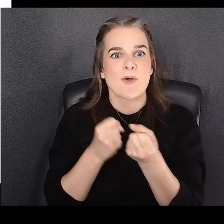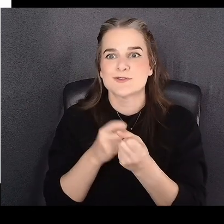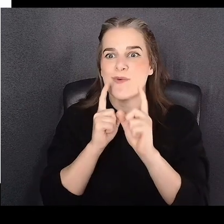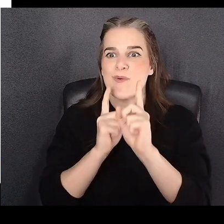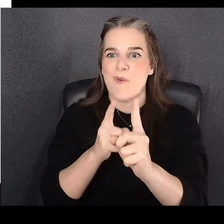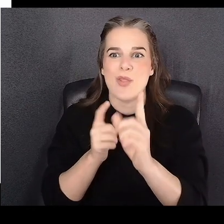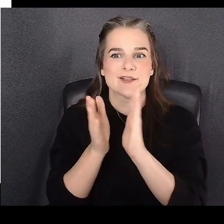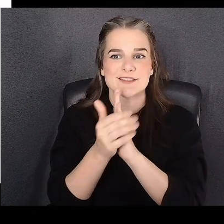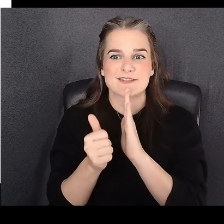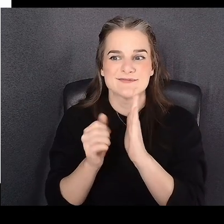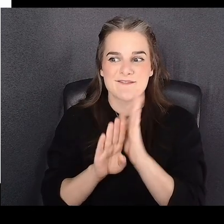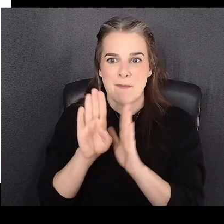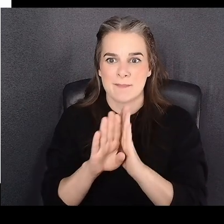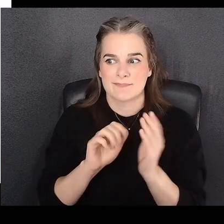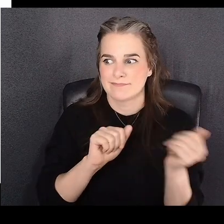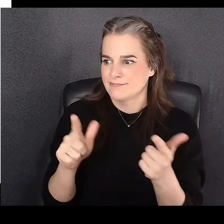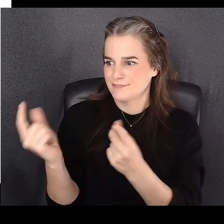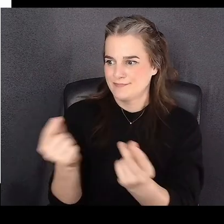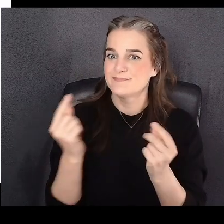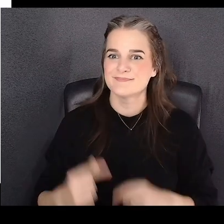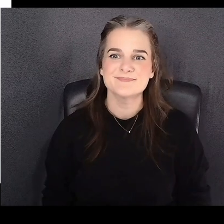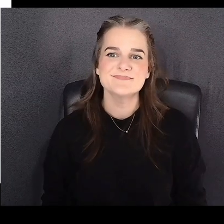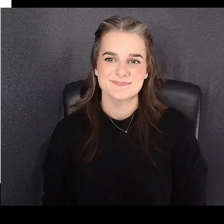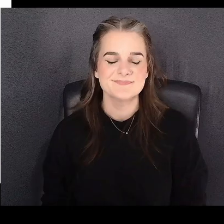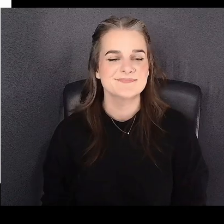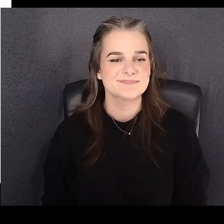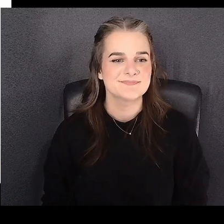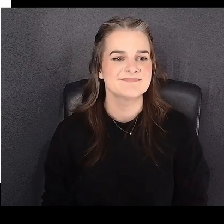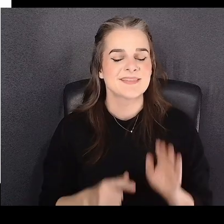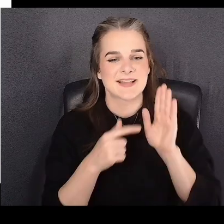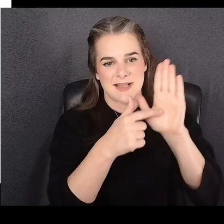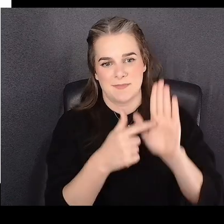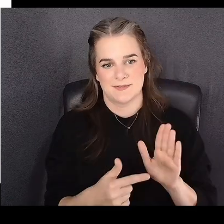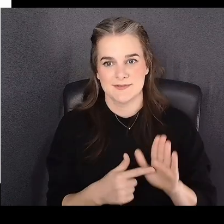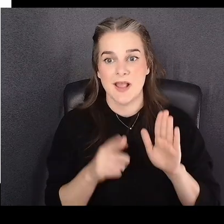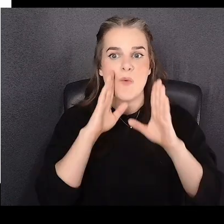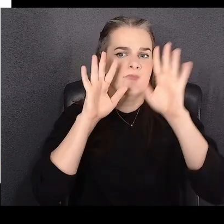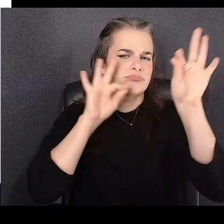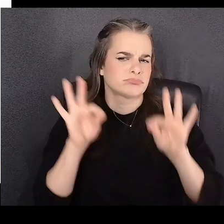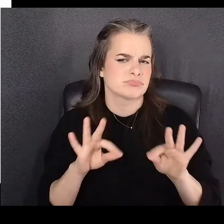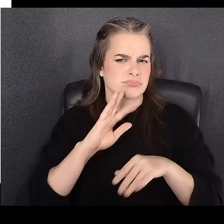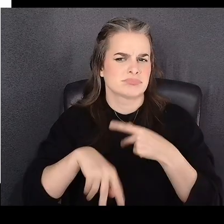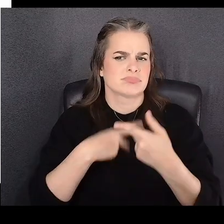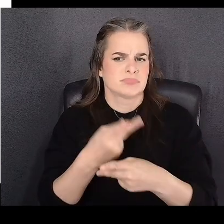So these are just some examples. We're going to break down through the modalities that we have used in Inglis House,